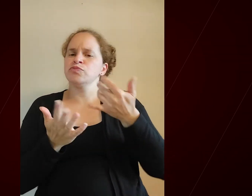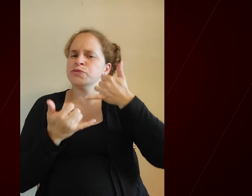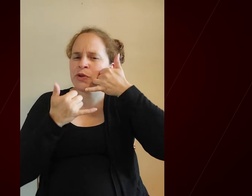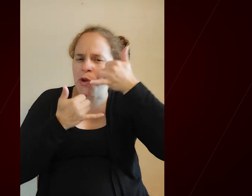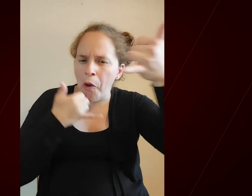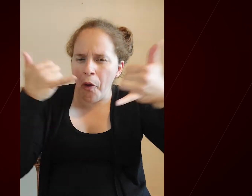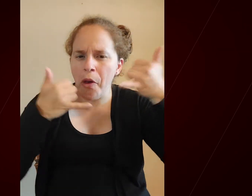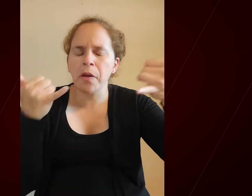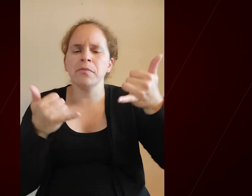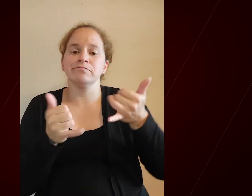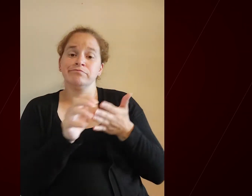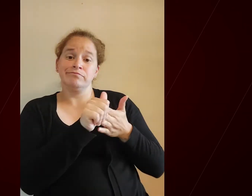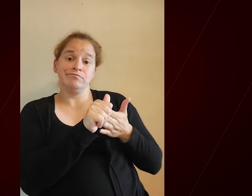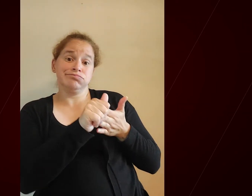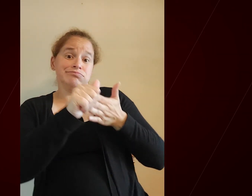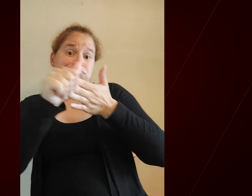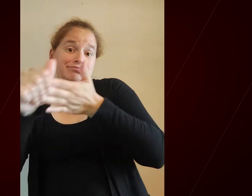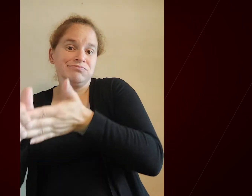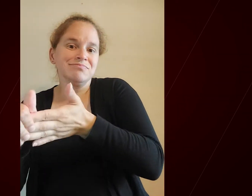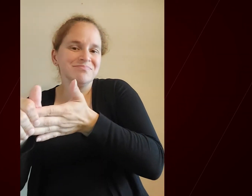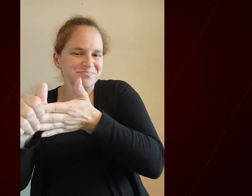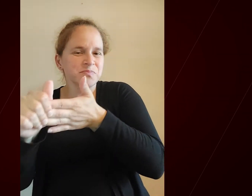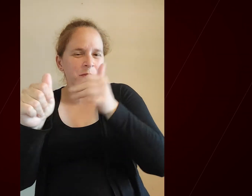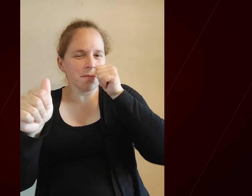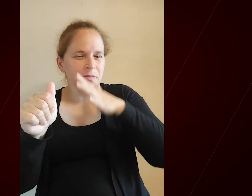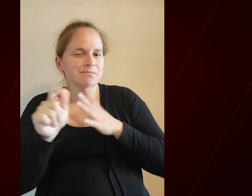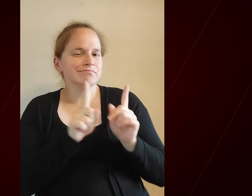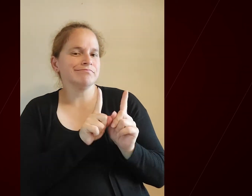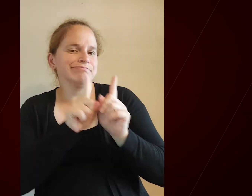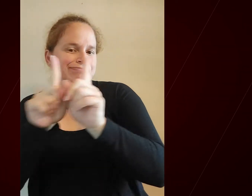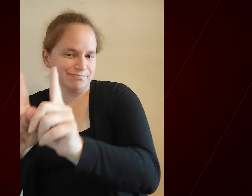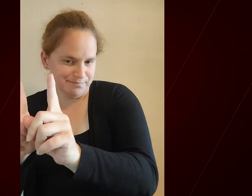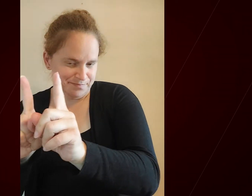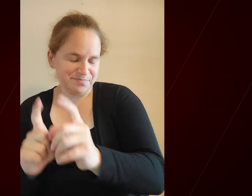make phone calls, and accompany women to various resources.